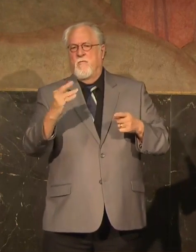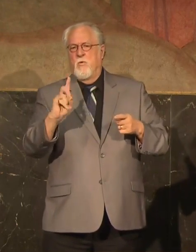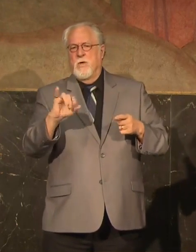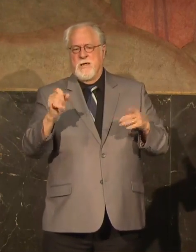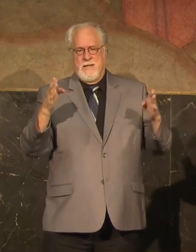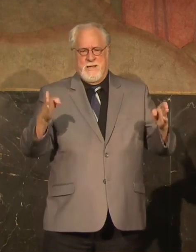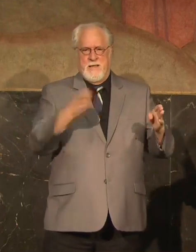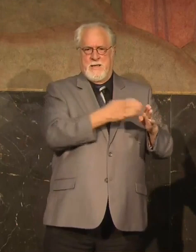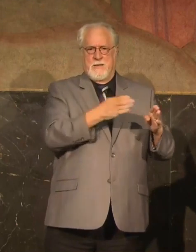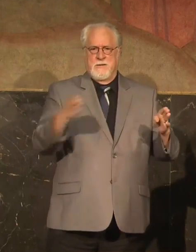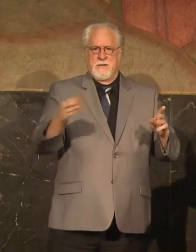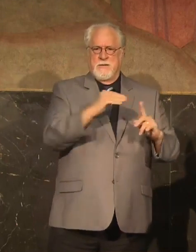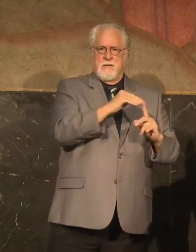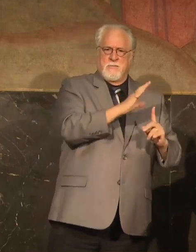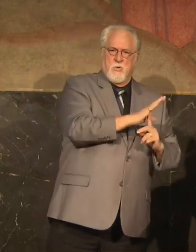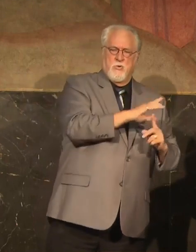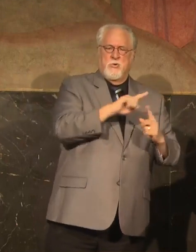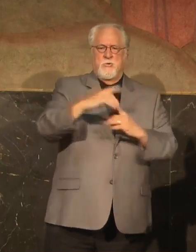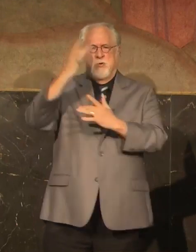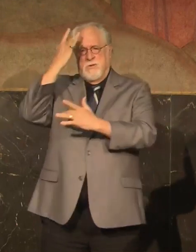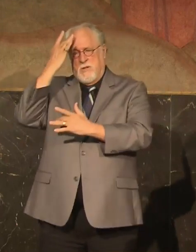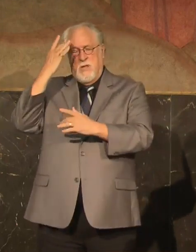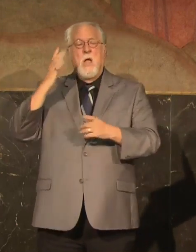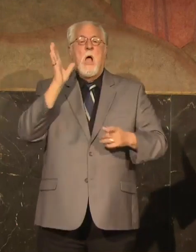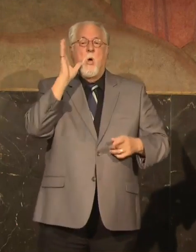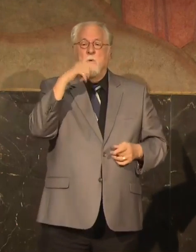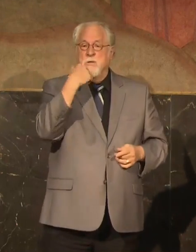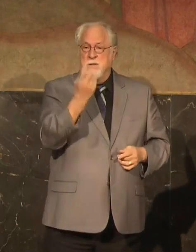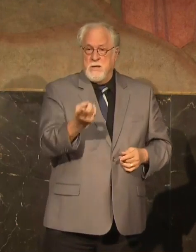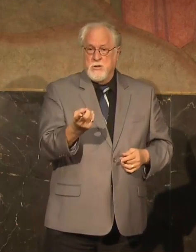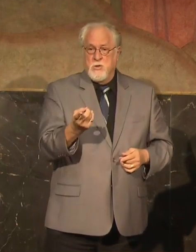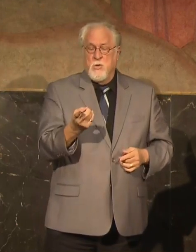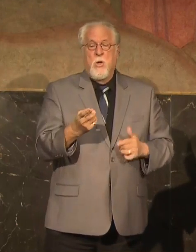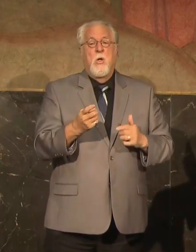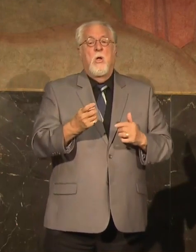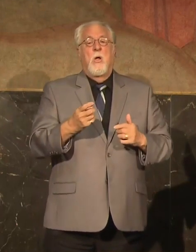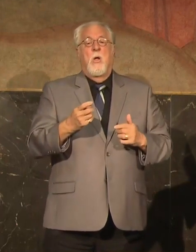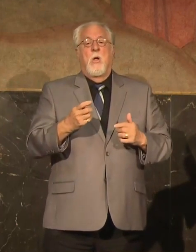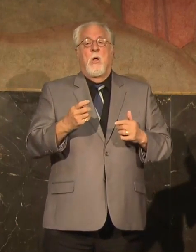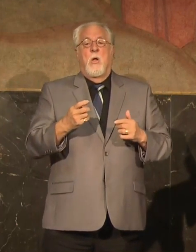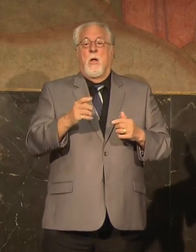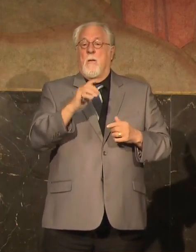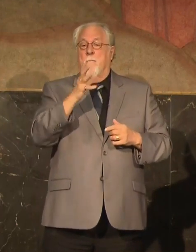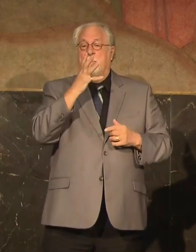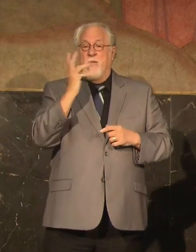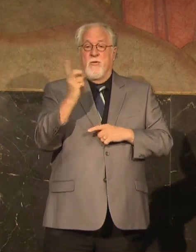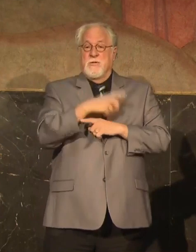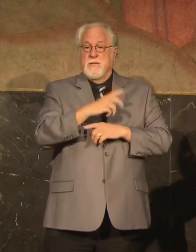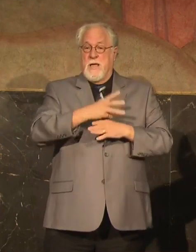and you know, I will tell you that Mother's Day weekend came and I saw an